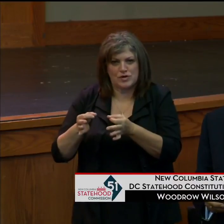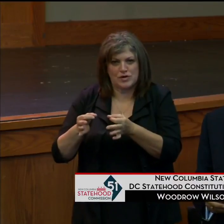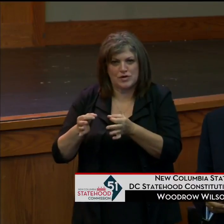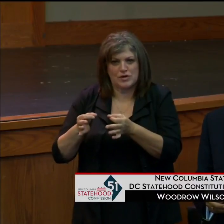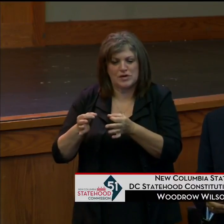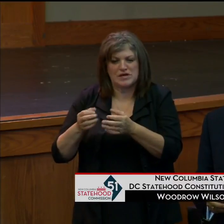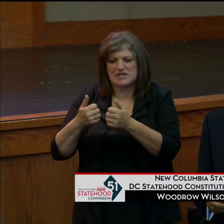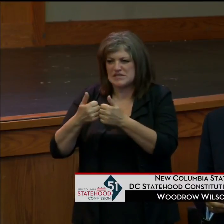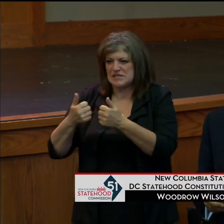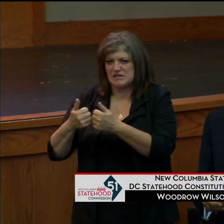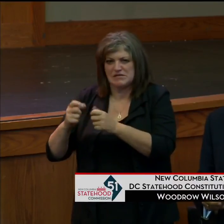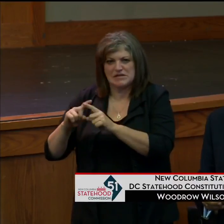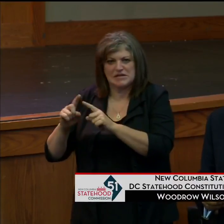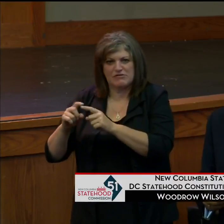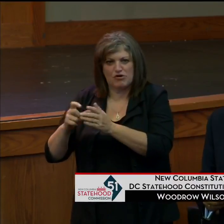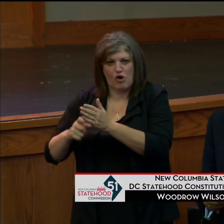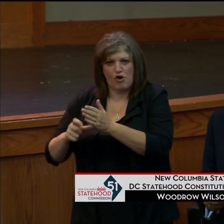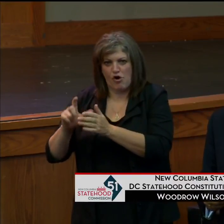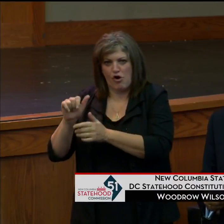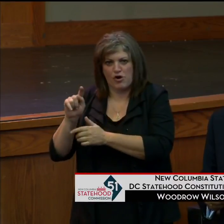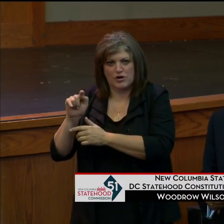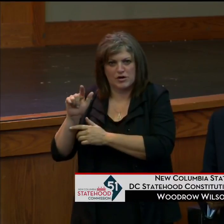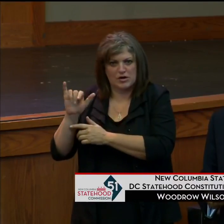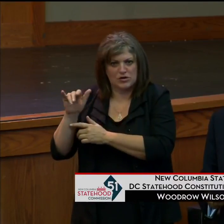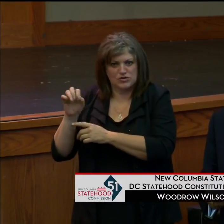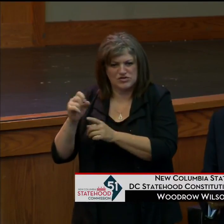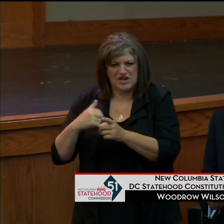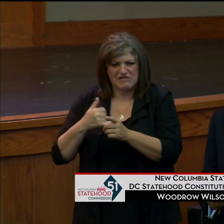SEVERAL DIFFERENT ARTICLES, I HAVE JUST SEVERAL COMMENTS.